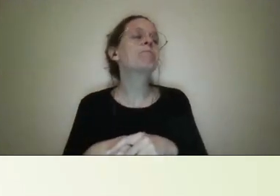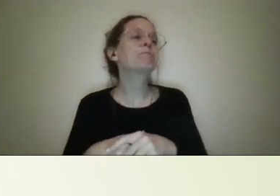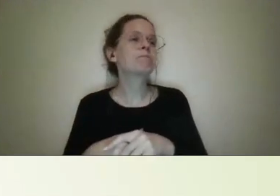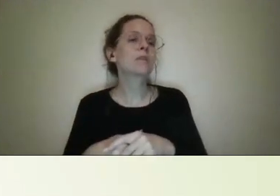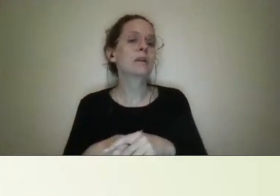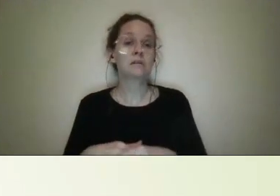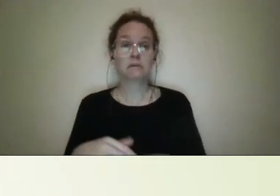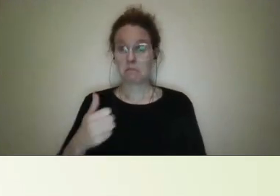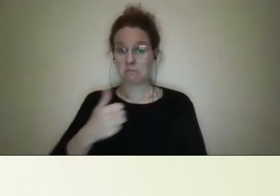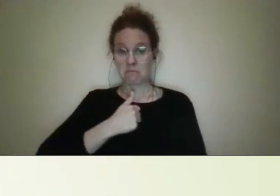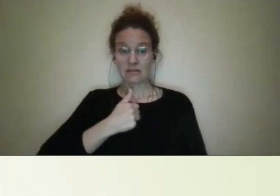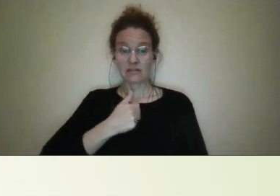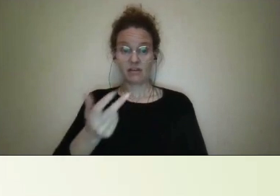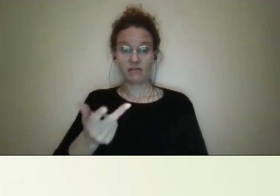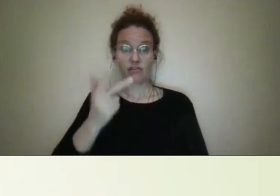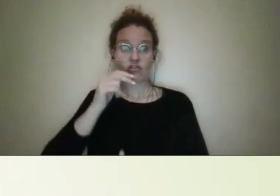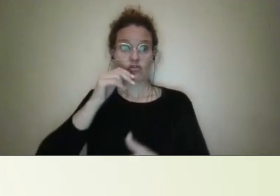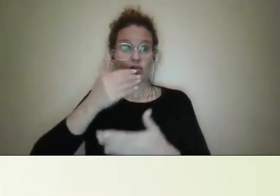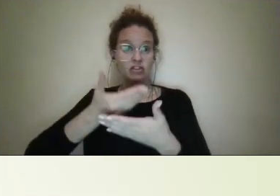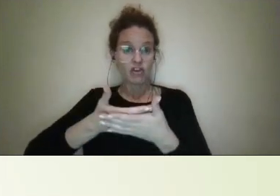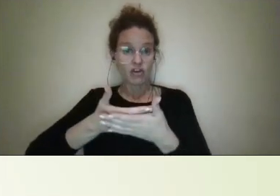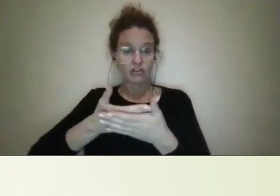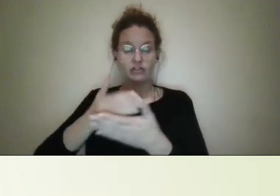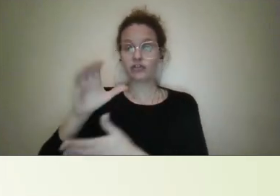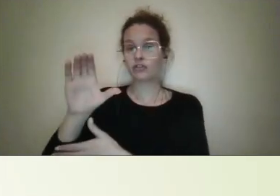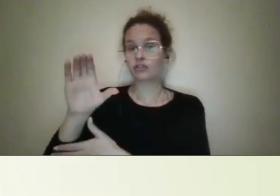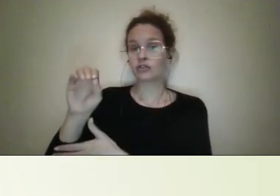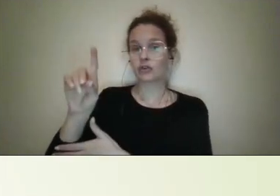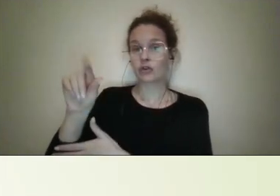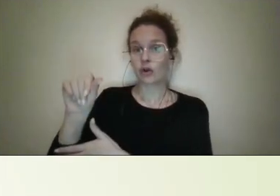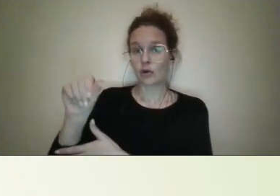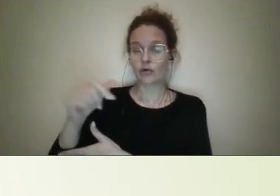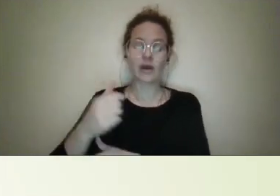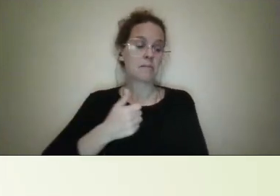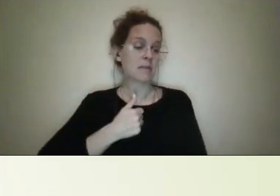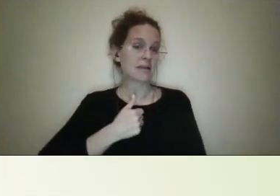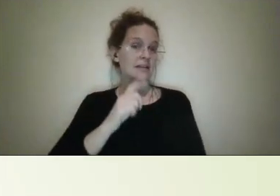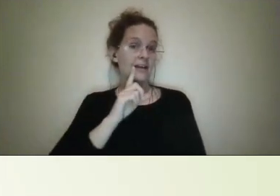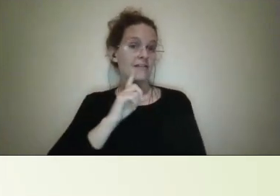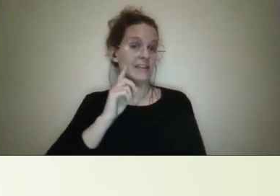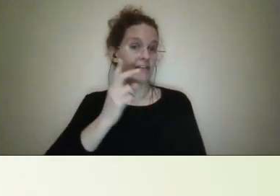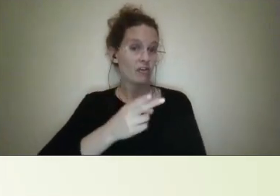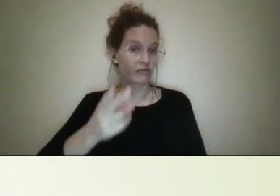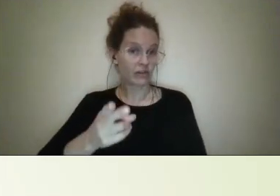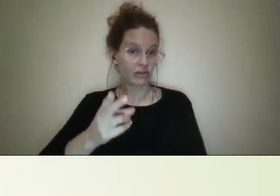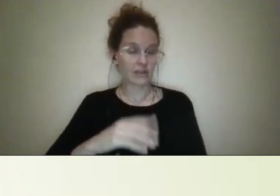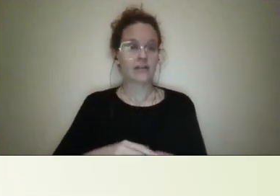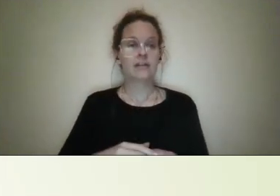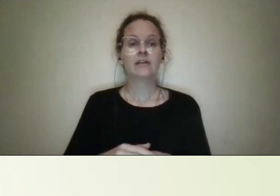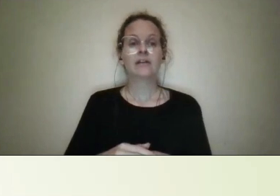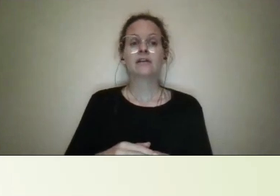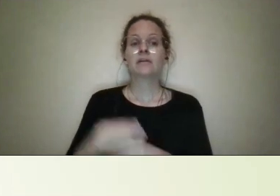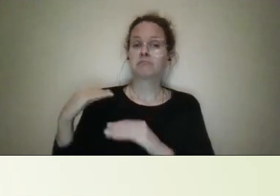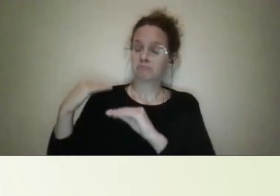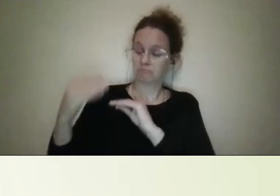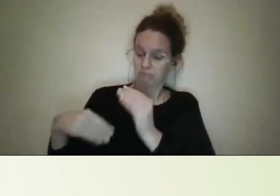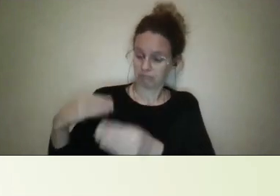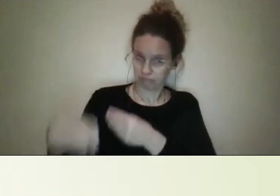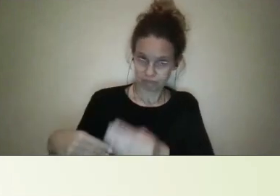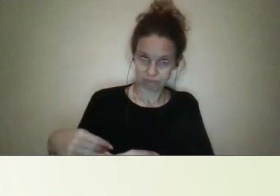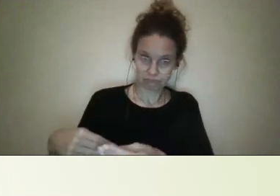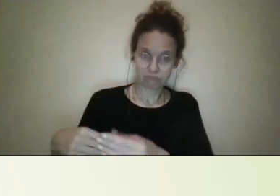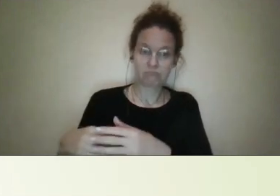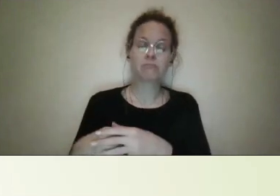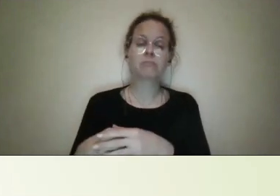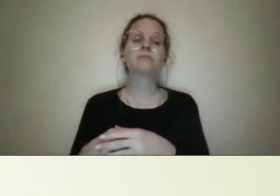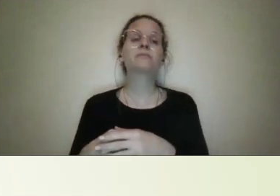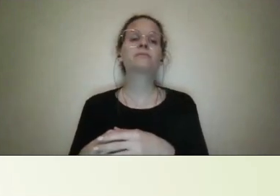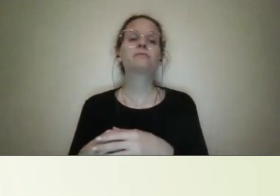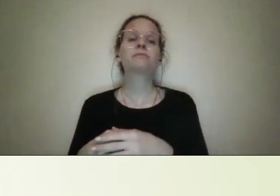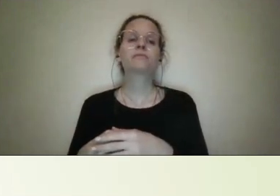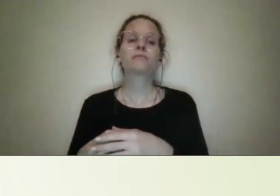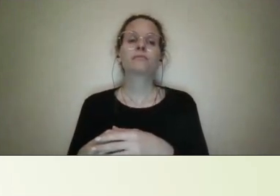three daughters, they are CODAs, I am Deaf / Hard of Hearing, generational. They are